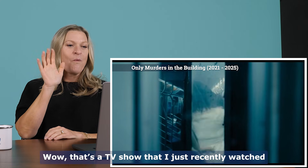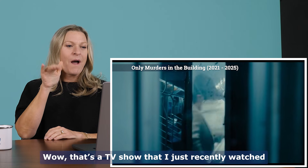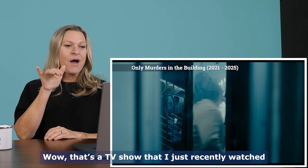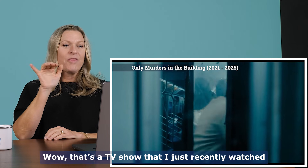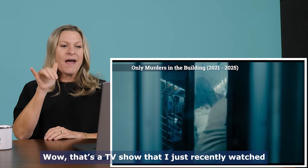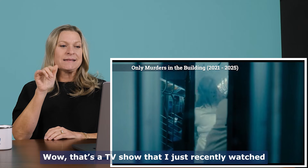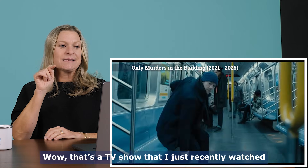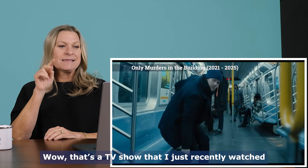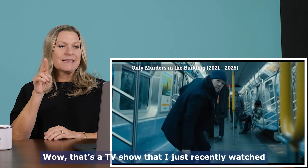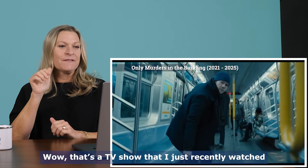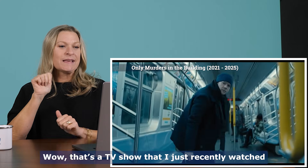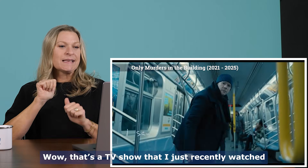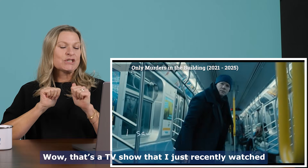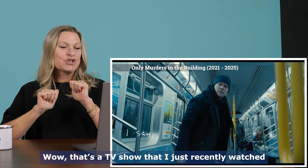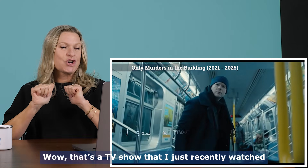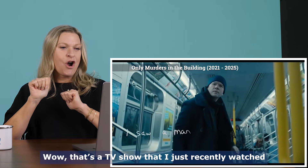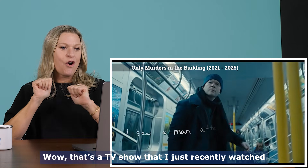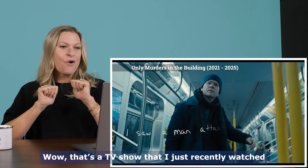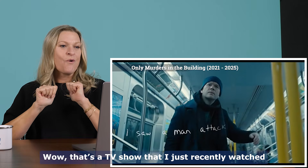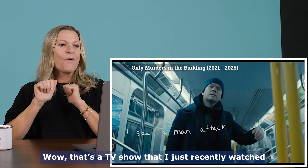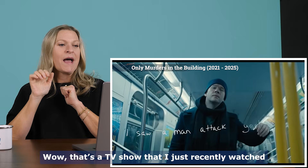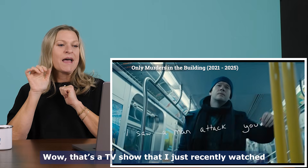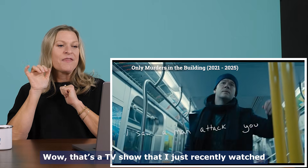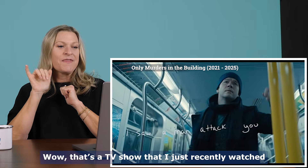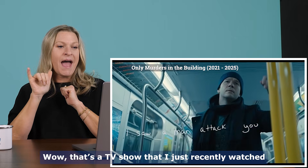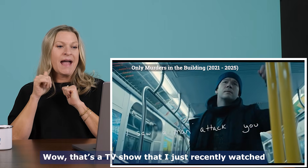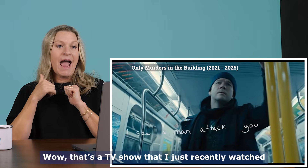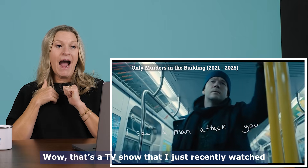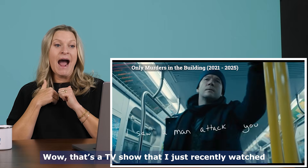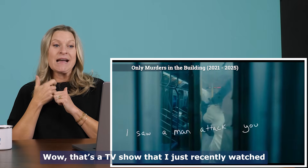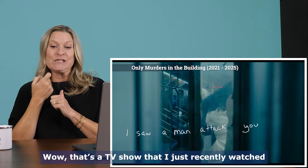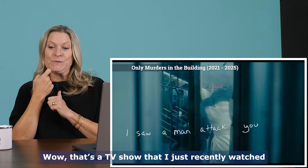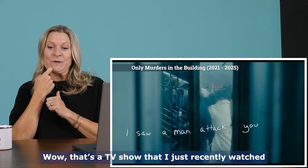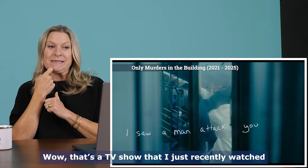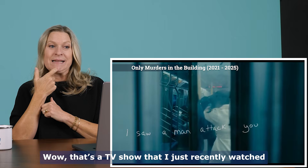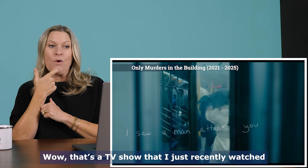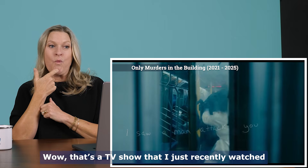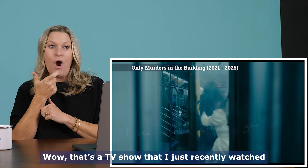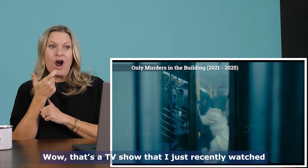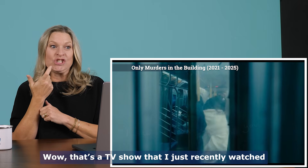Wow, that’s a TV show that I just recently watched